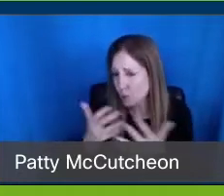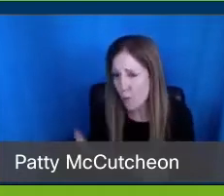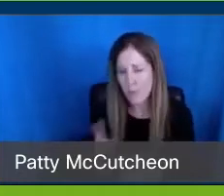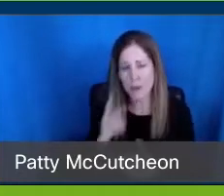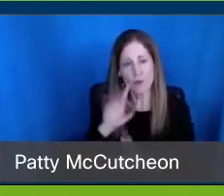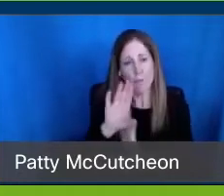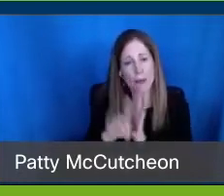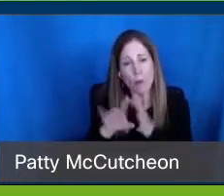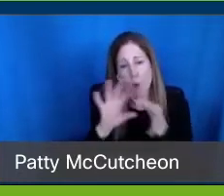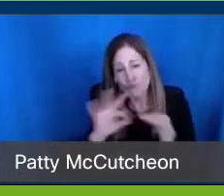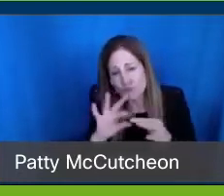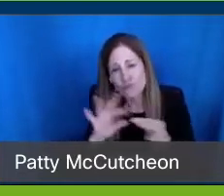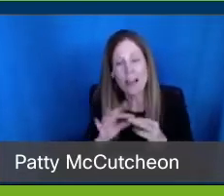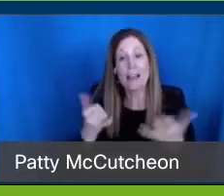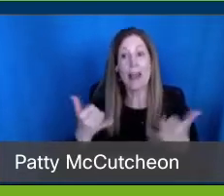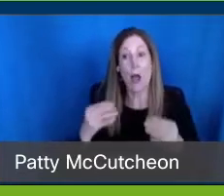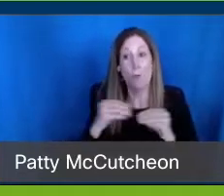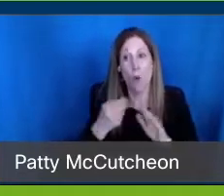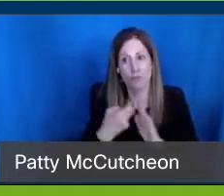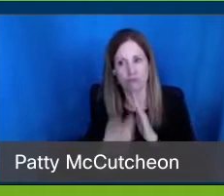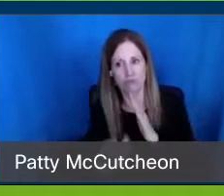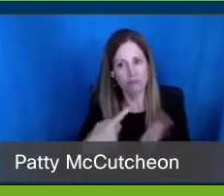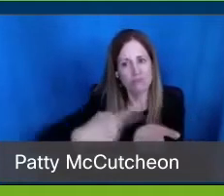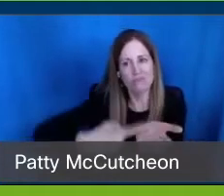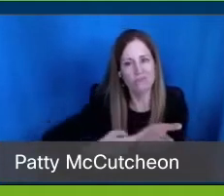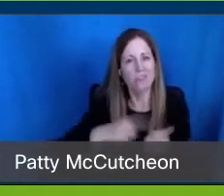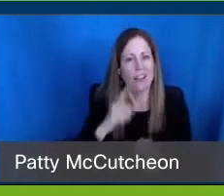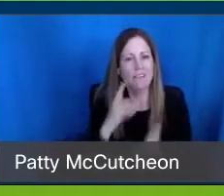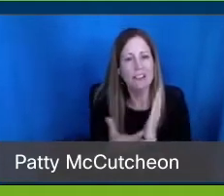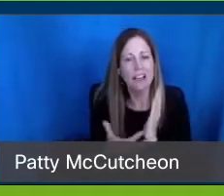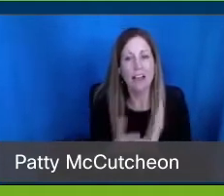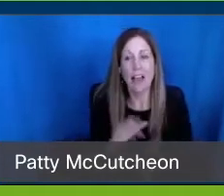Let's do a deeper dive into the technology with SSB's CTO, Dave Andrews. Welcome, Dave.